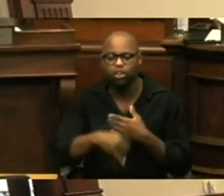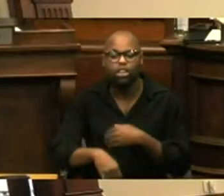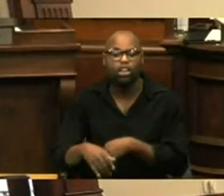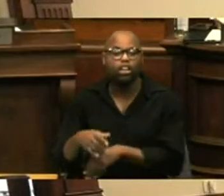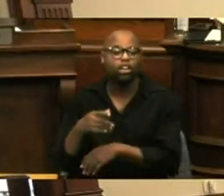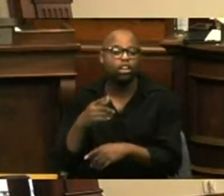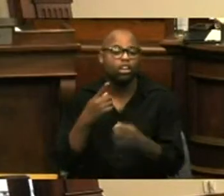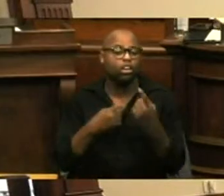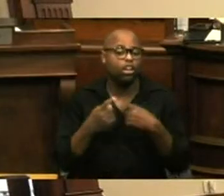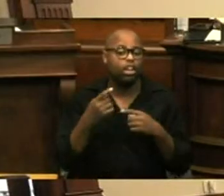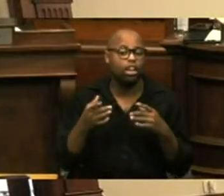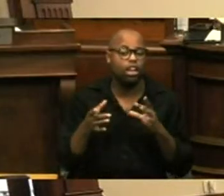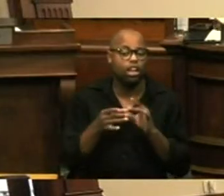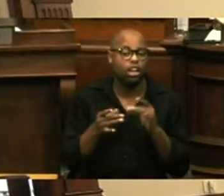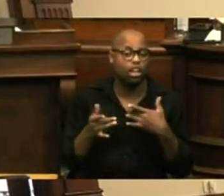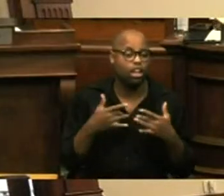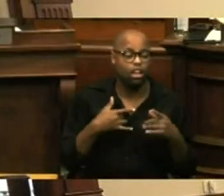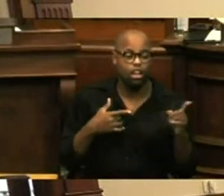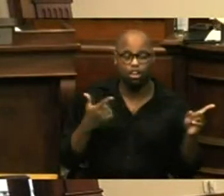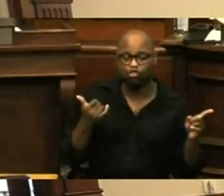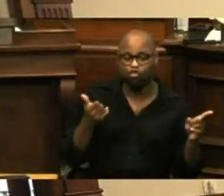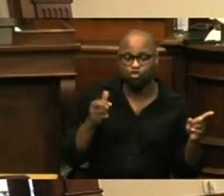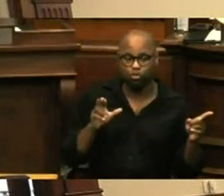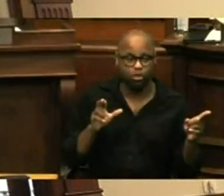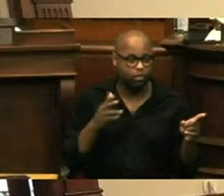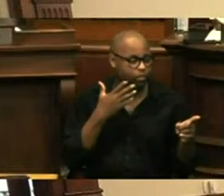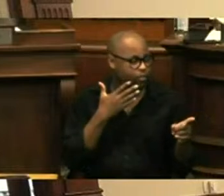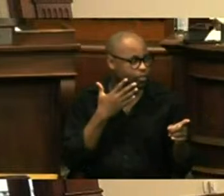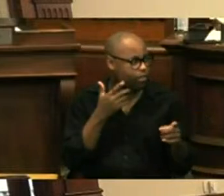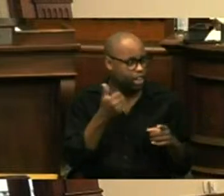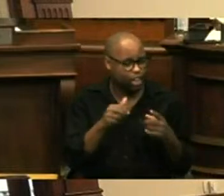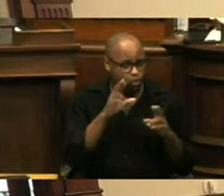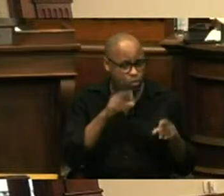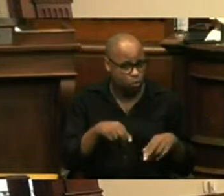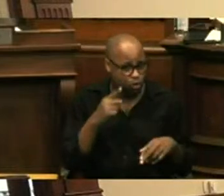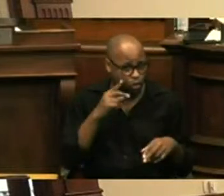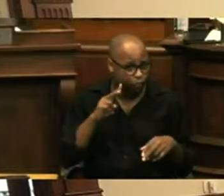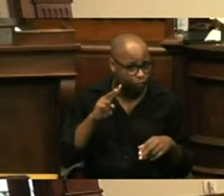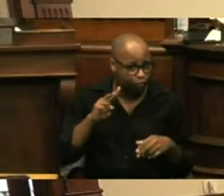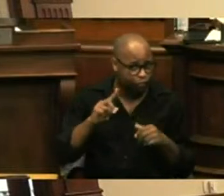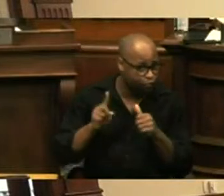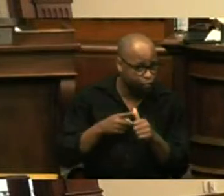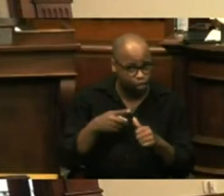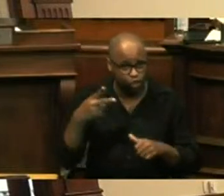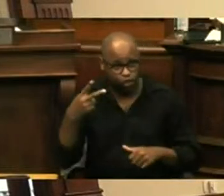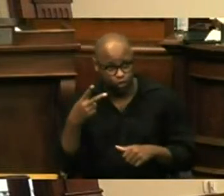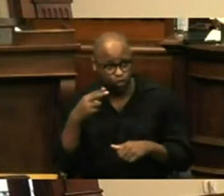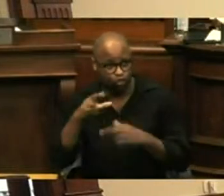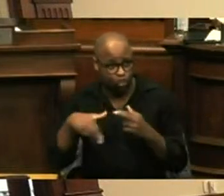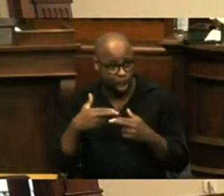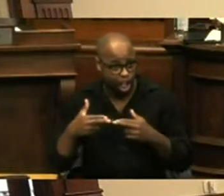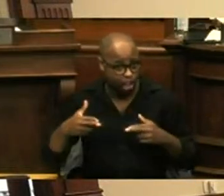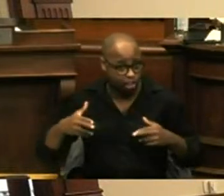concerns? I need a council member. Gruber. Thanks. Is there a report on what's been